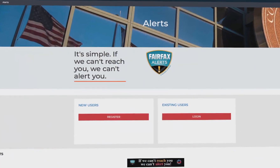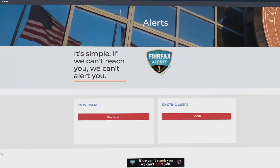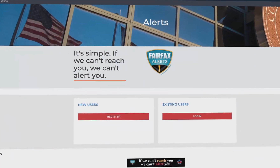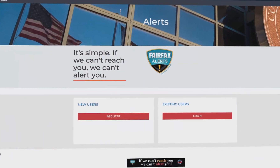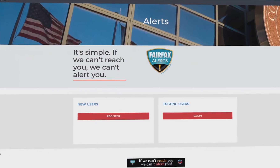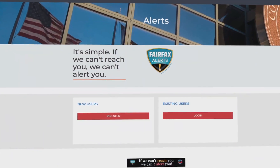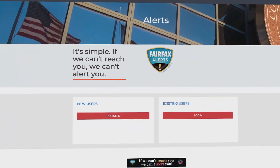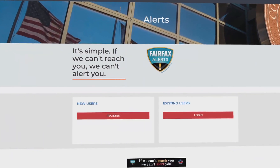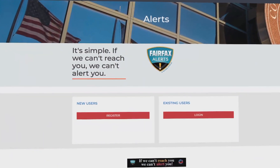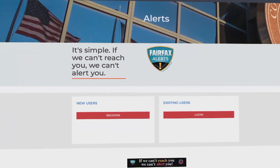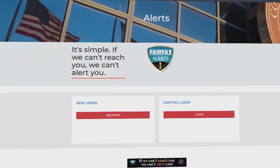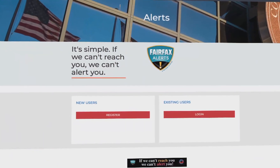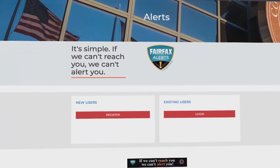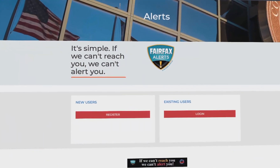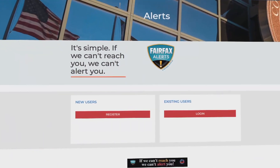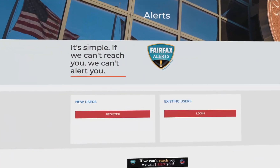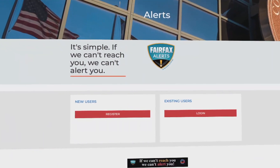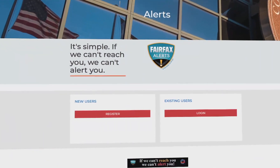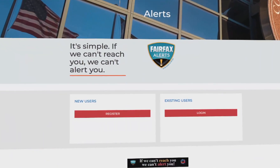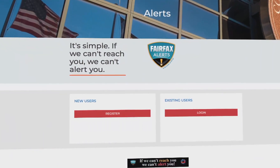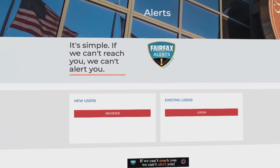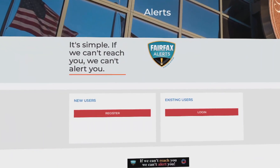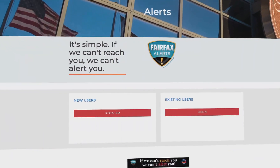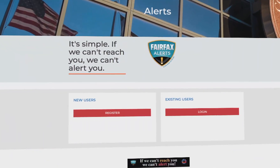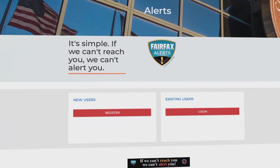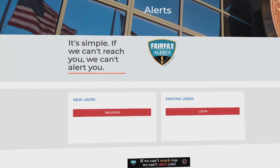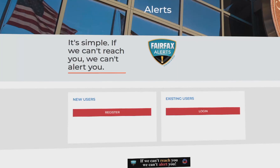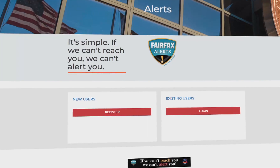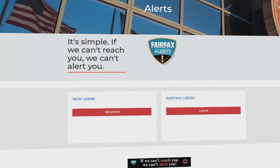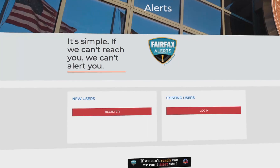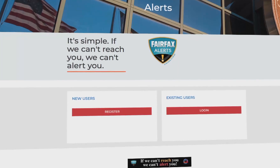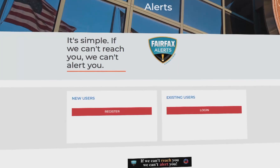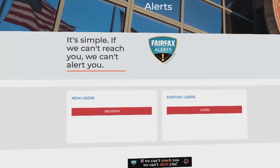up for the functional needs registry? During an crisis, or